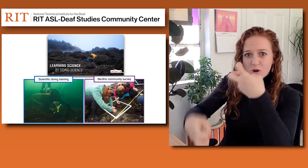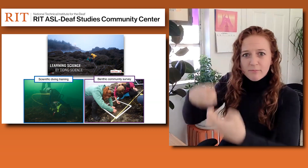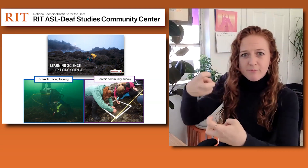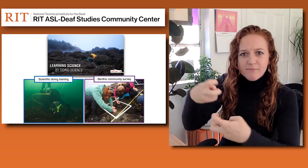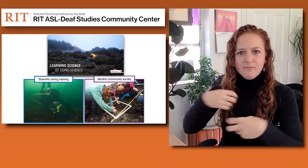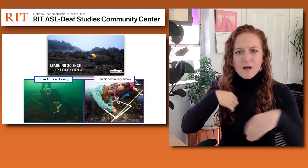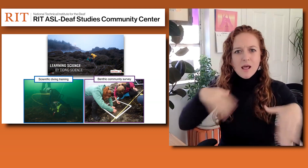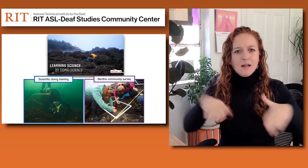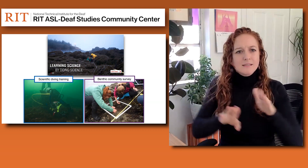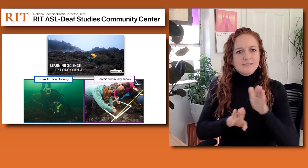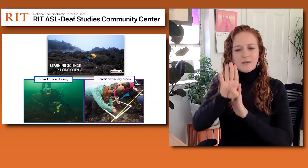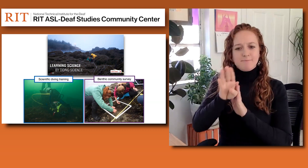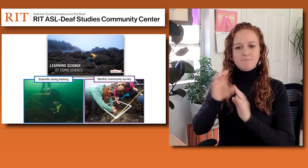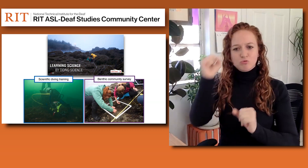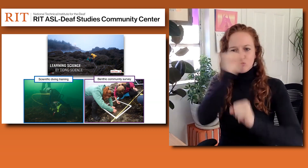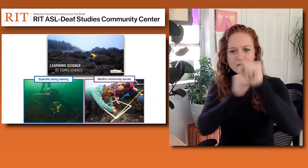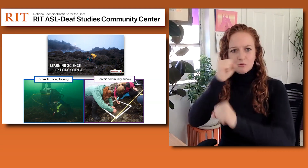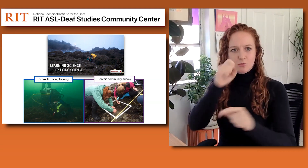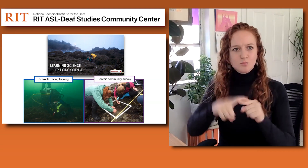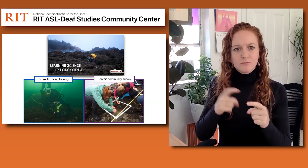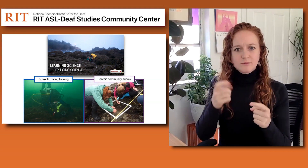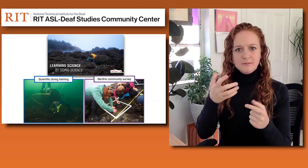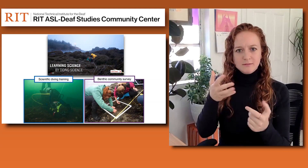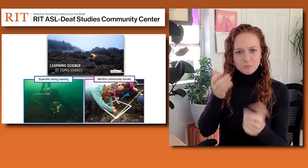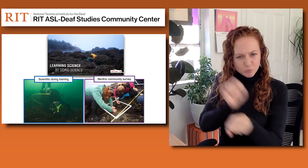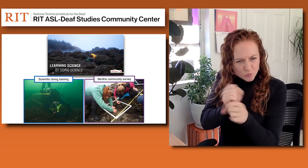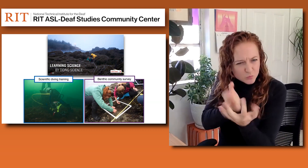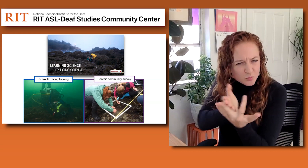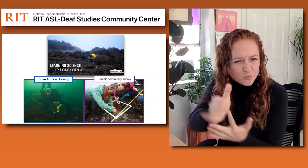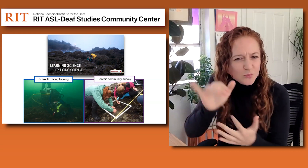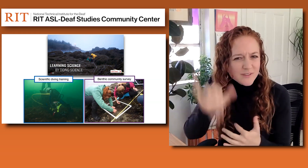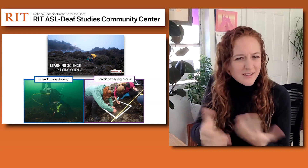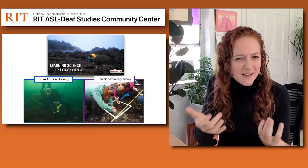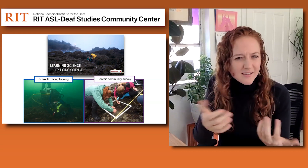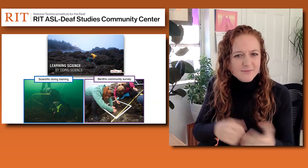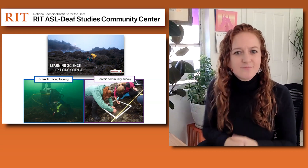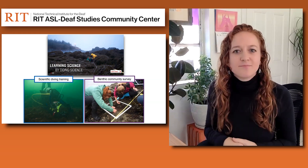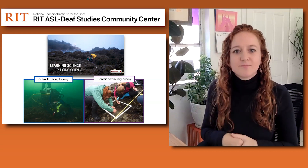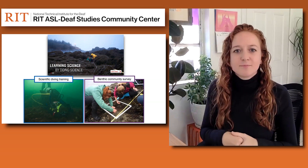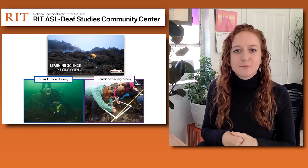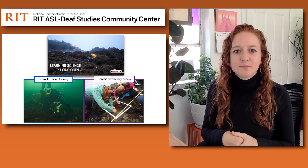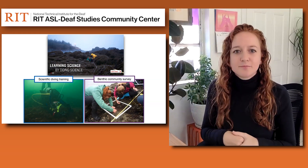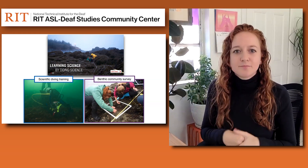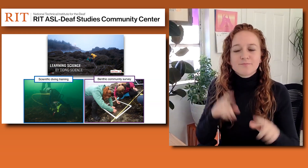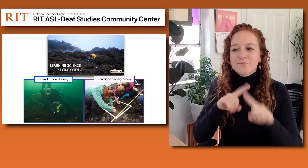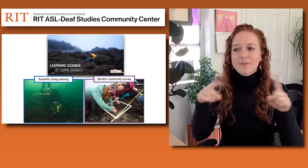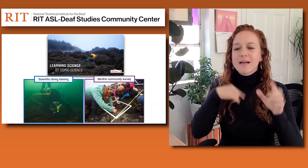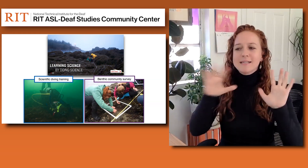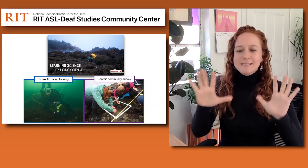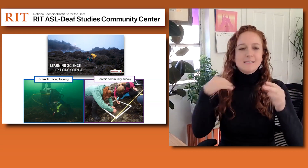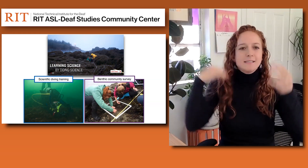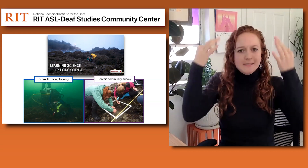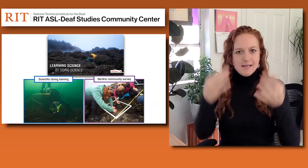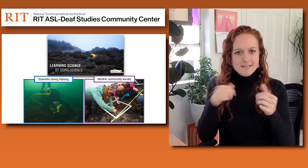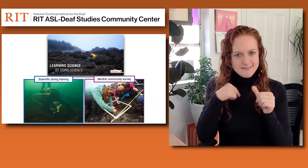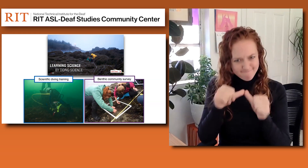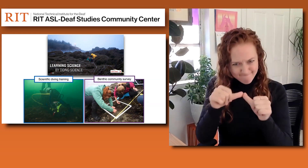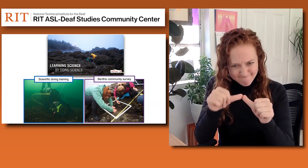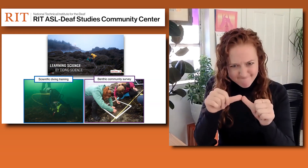It was a systematic problem. It was an interpreter problem. I hadn't figured out any strategies to work through those frustrations.